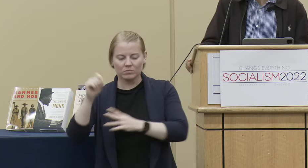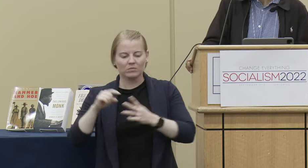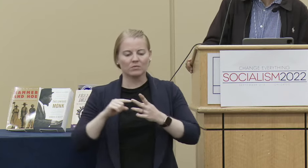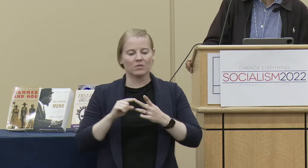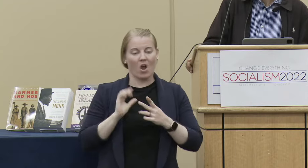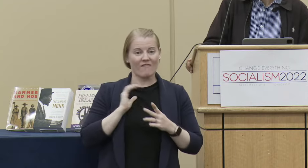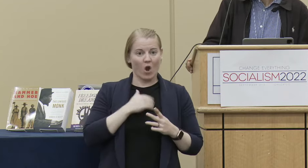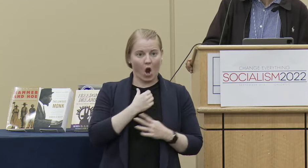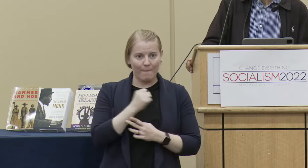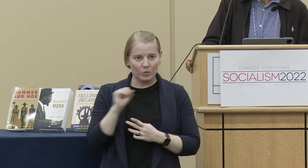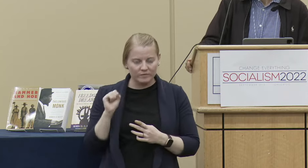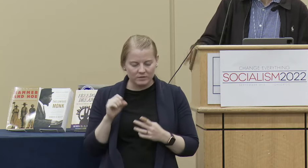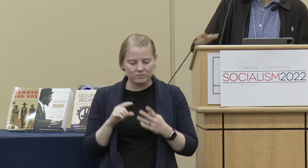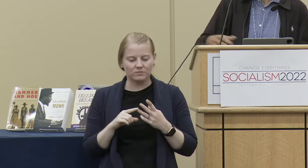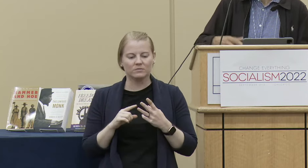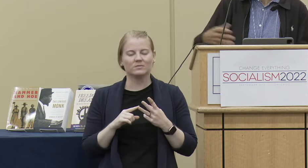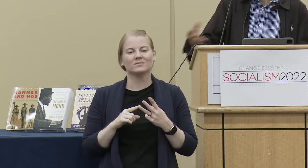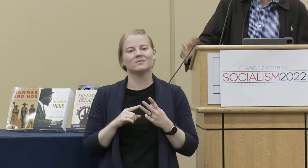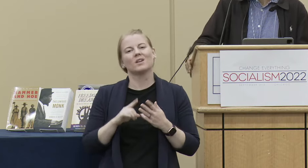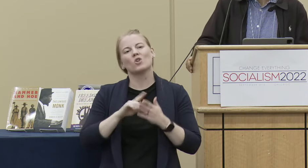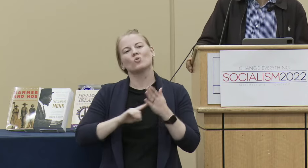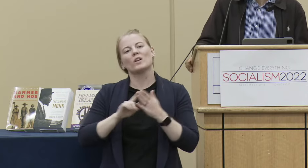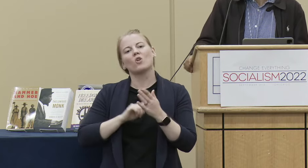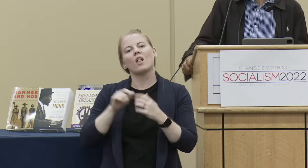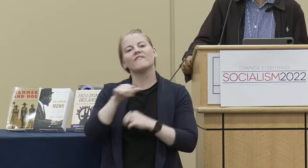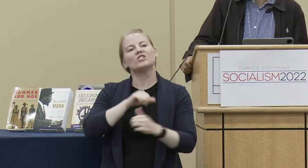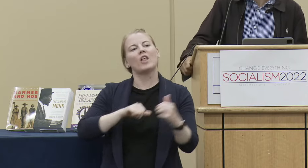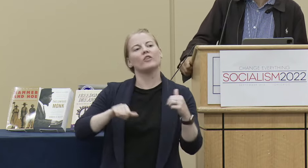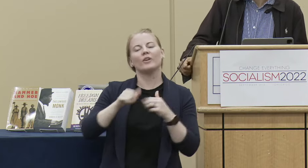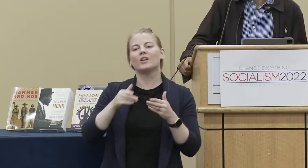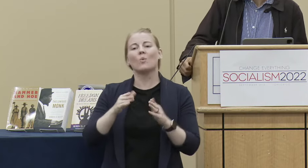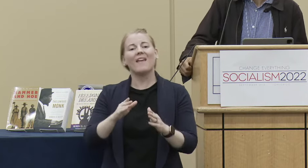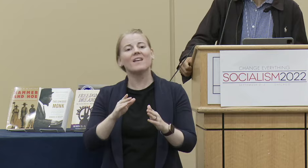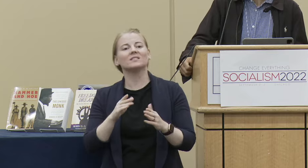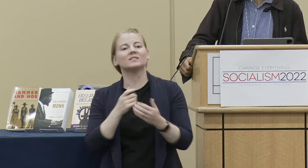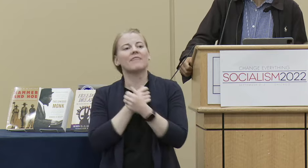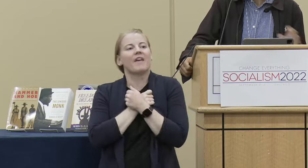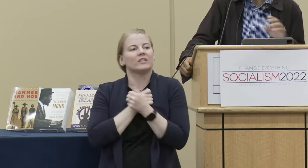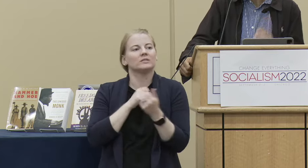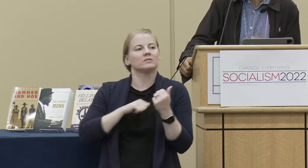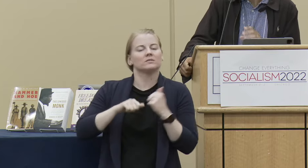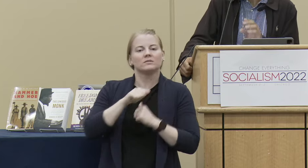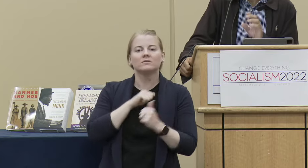So, I'm saying we have to be critical both of other regimes, we have to be critical of our movements, and critical of each